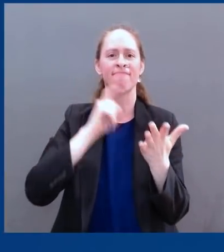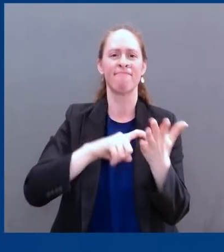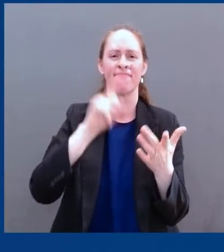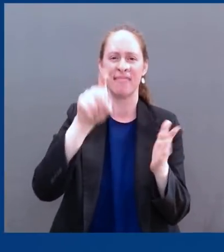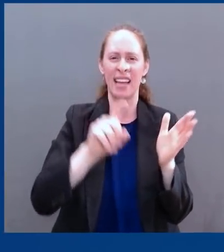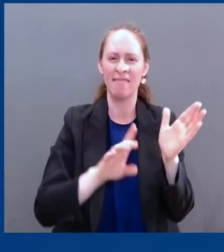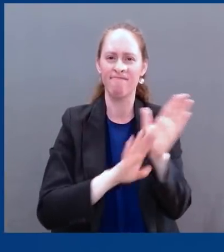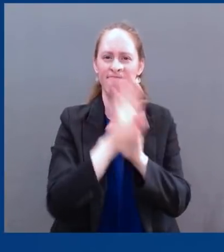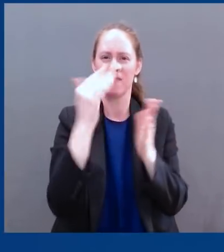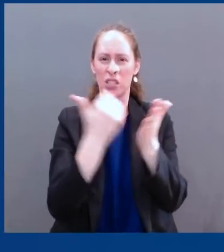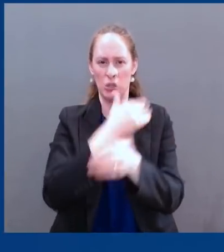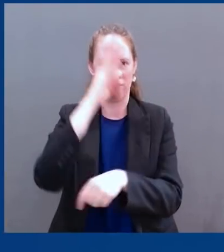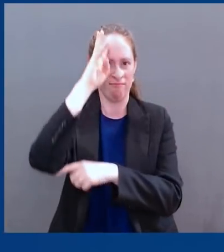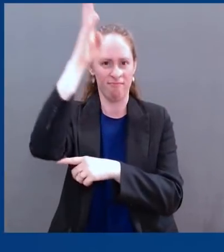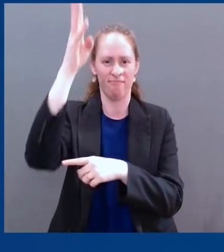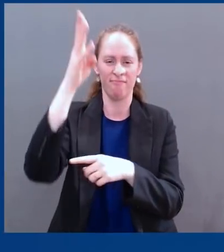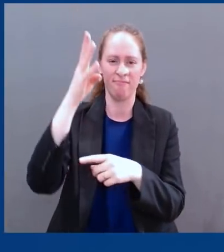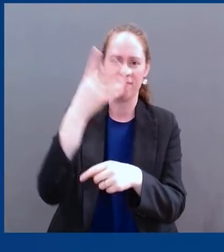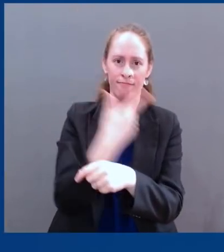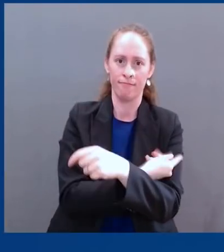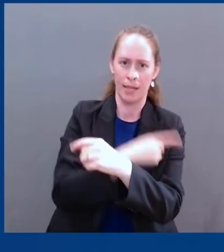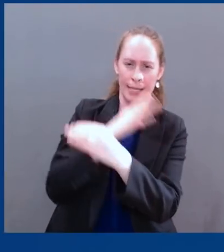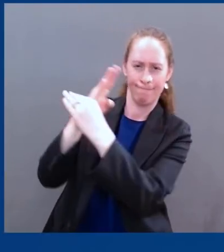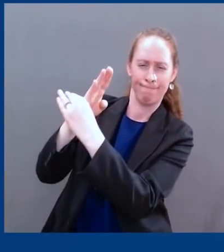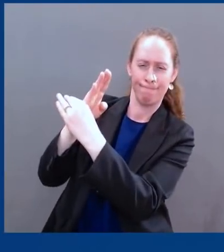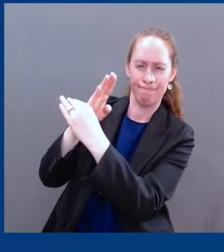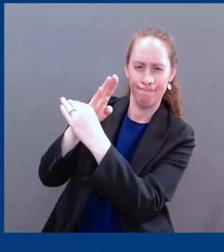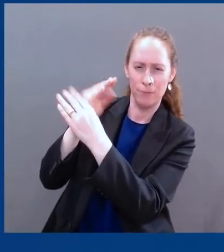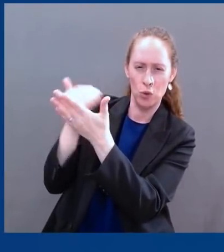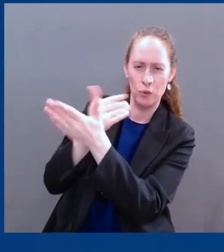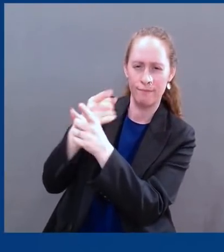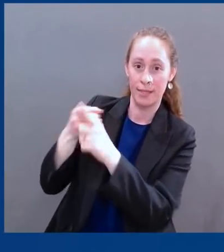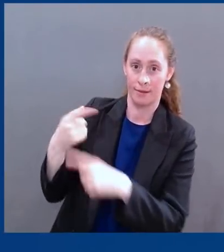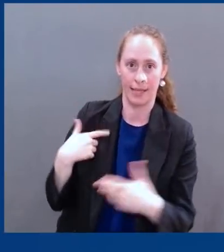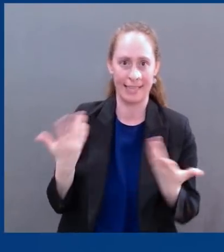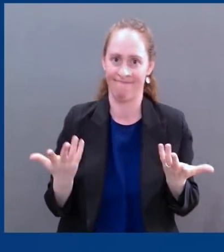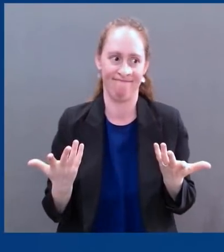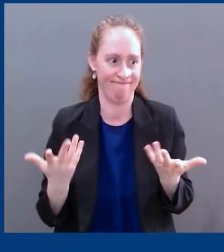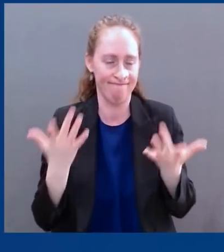then we will not have sufficient supply. In terms of people getting their primary series --